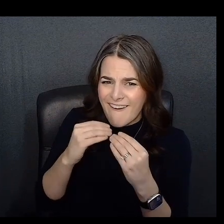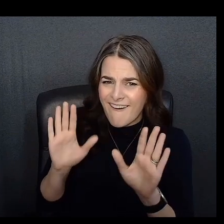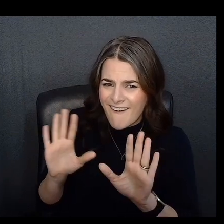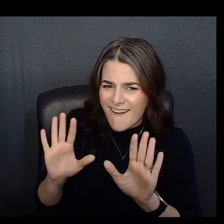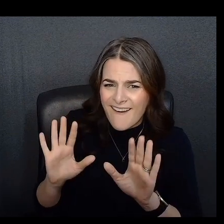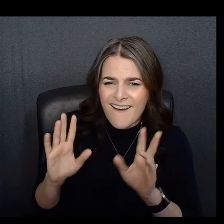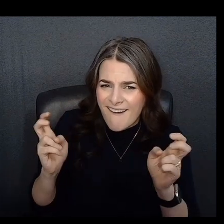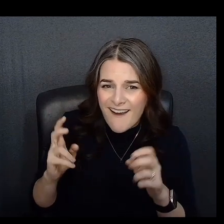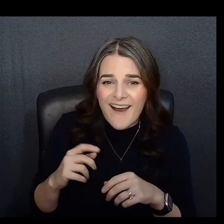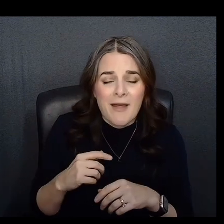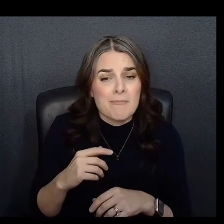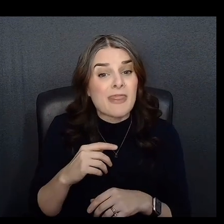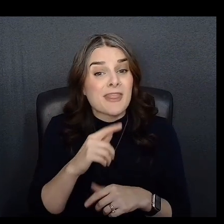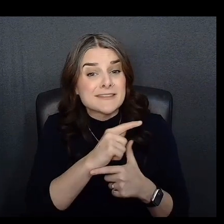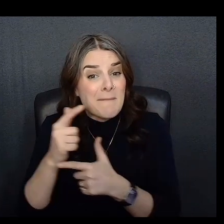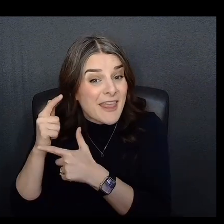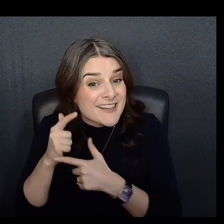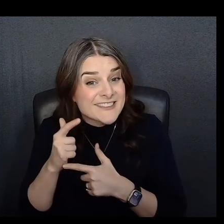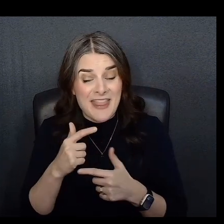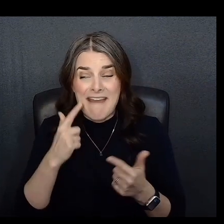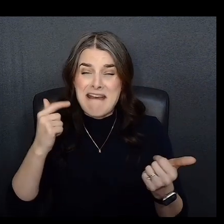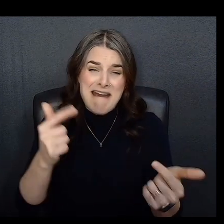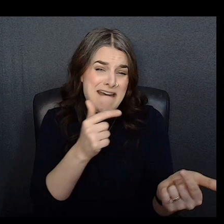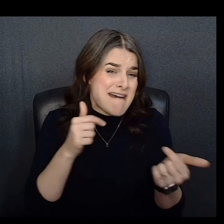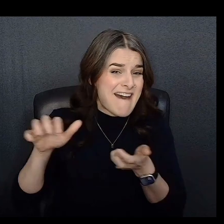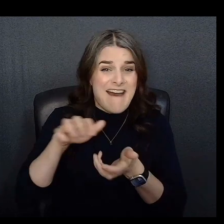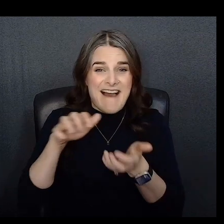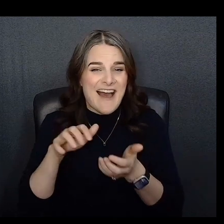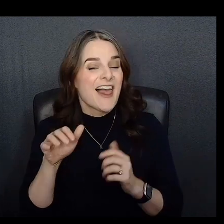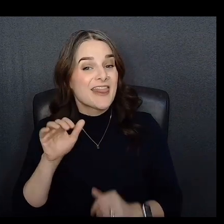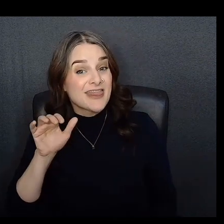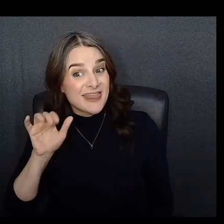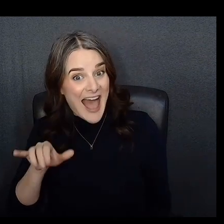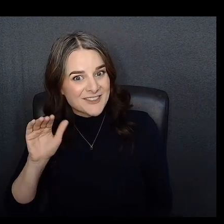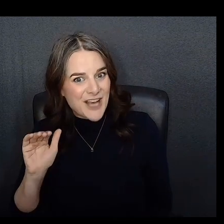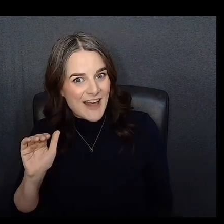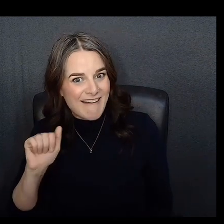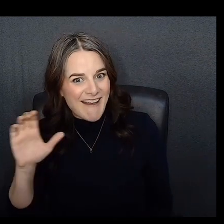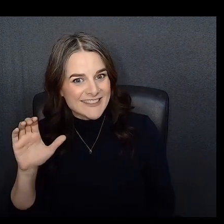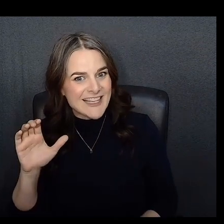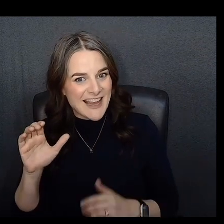And that that person using the AAC device, or that child, he was able to then joke around with his brother